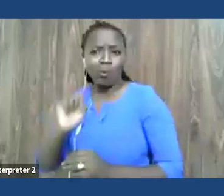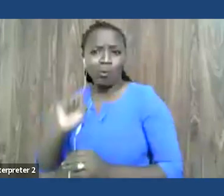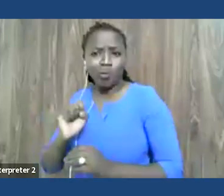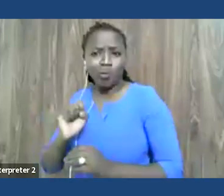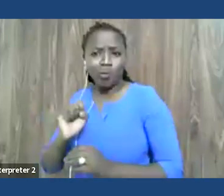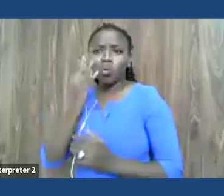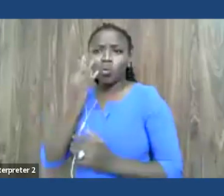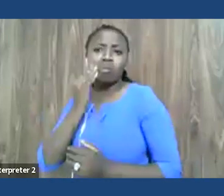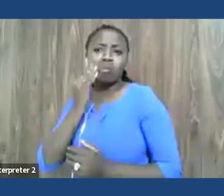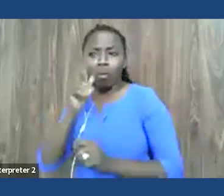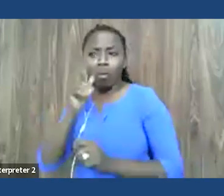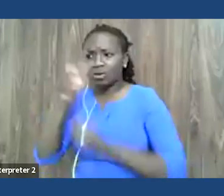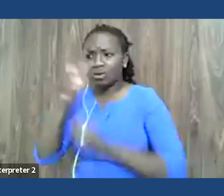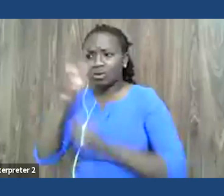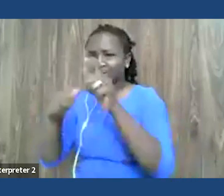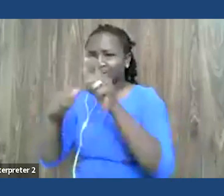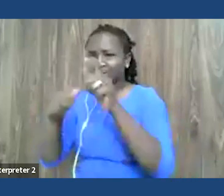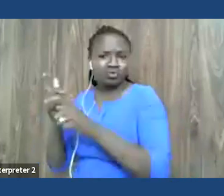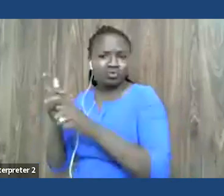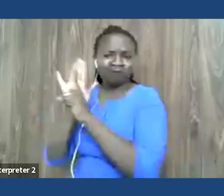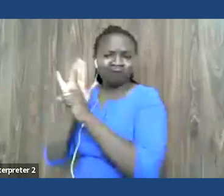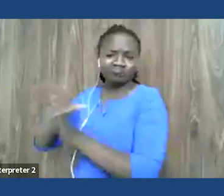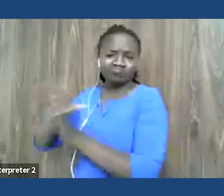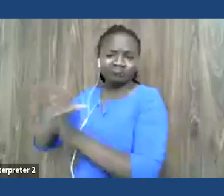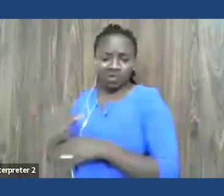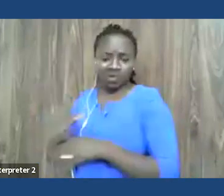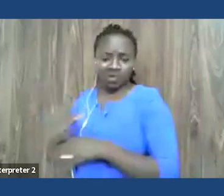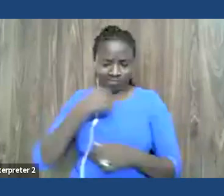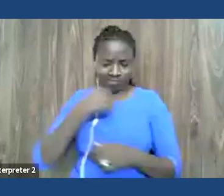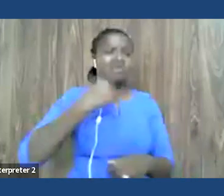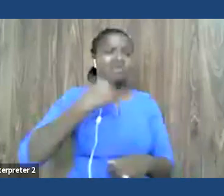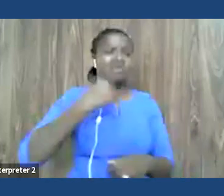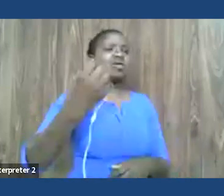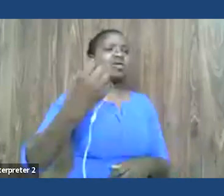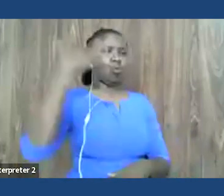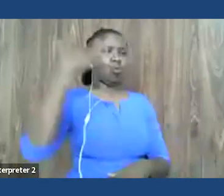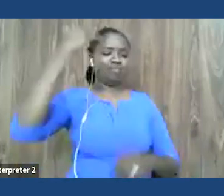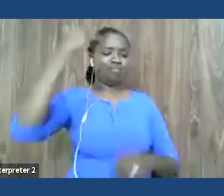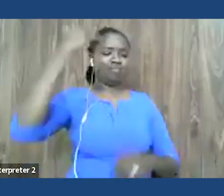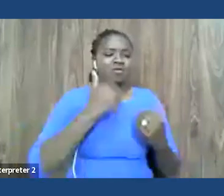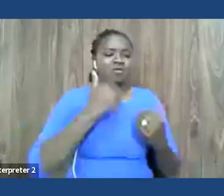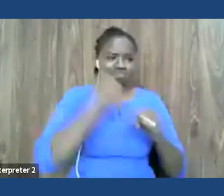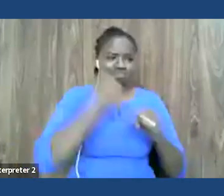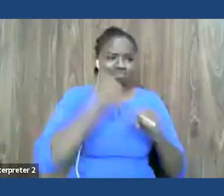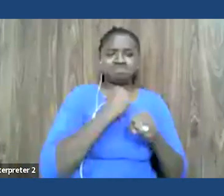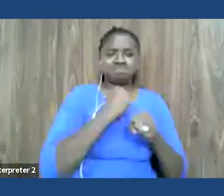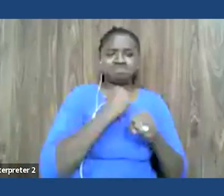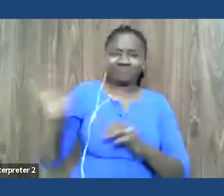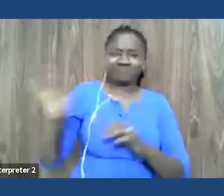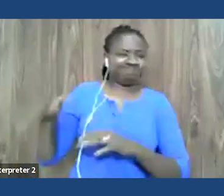That shouldn't be the way how we should think about how we're going to move forward or make change in this world.